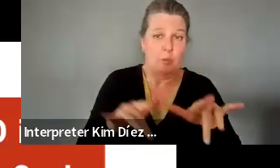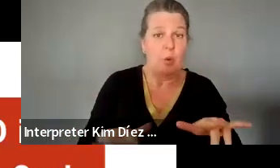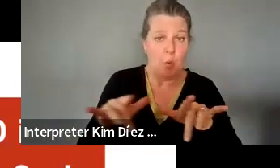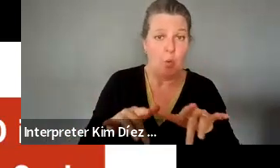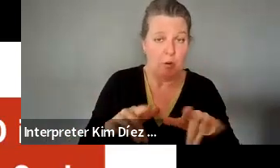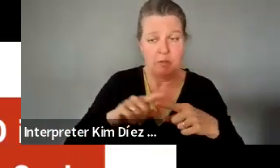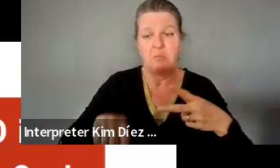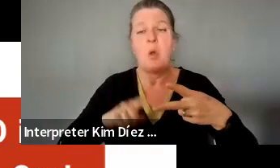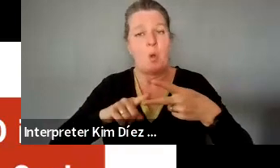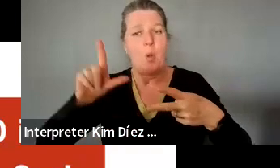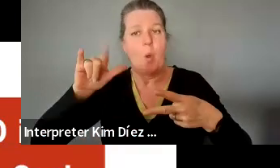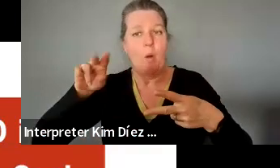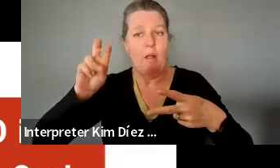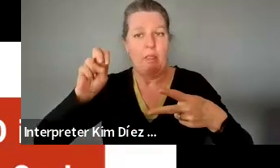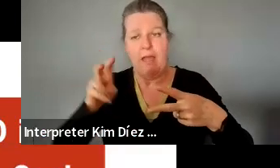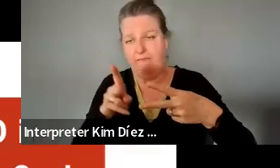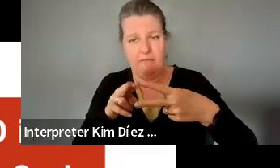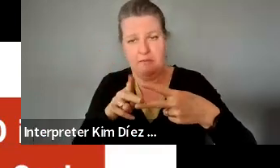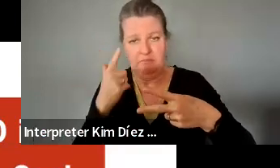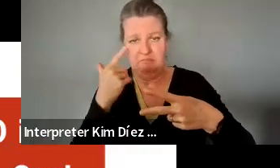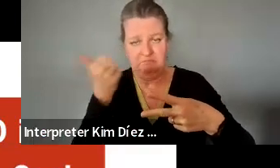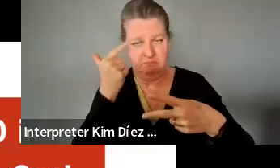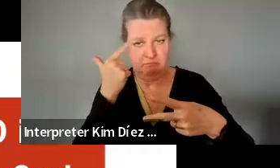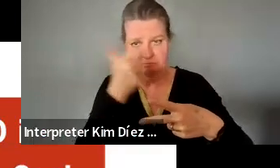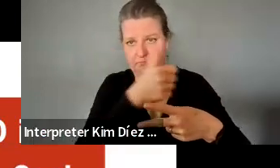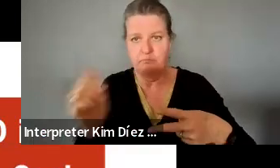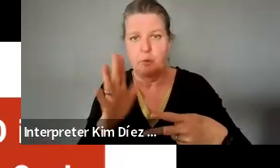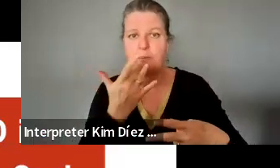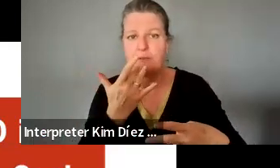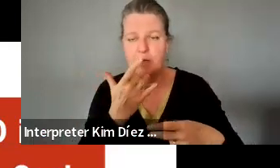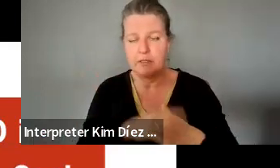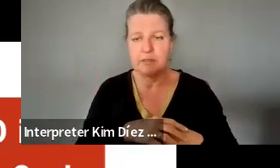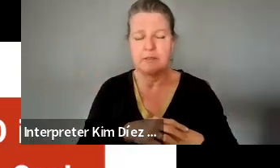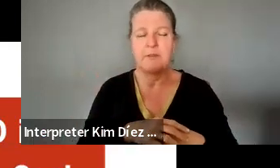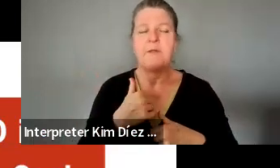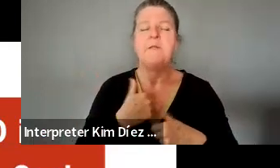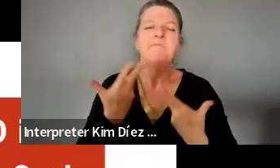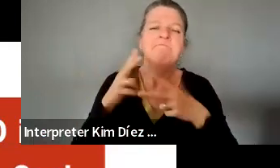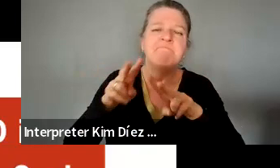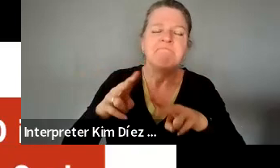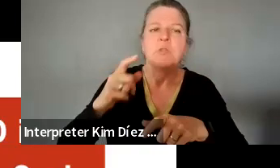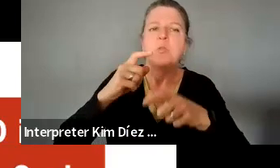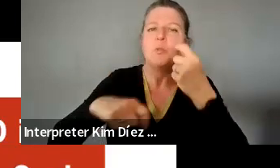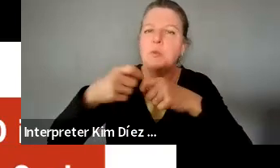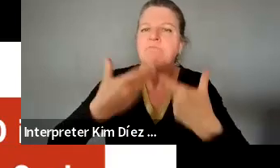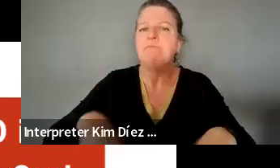So we really look forward to kind of culminating this process and this year, hearing from you individually